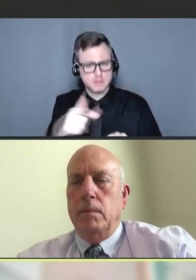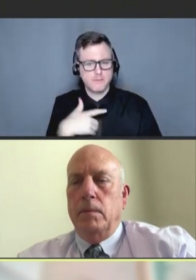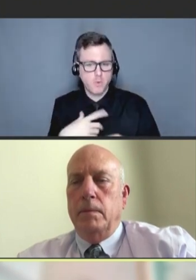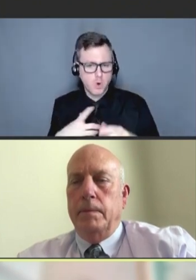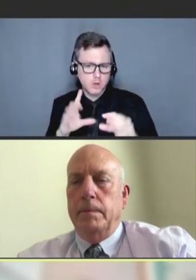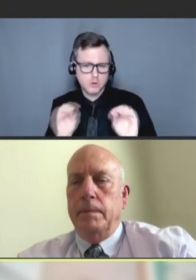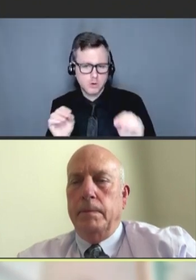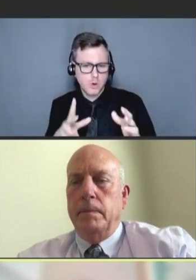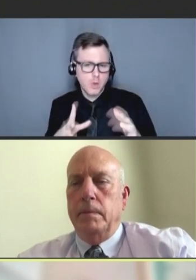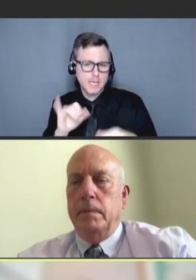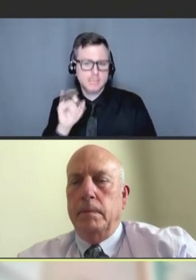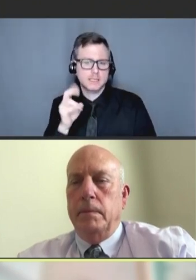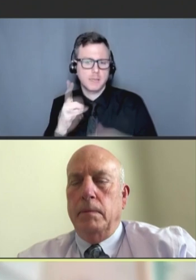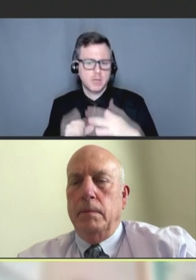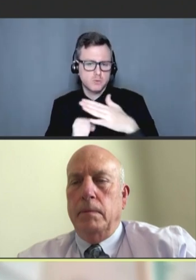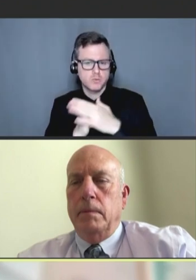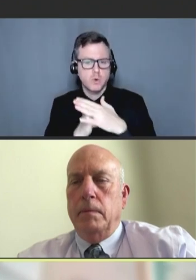65-plus, separately.